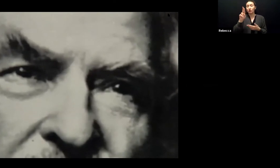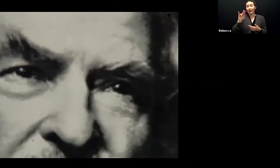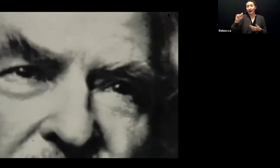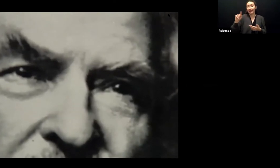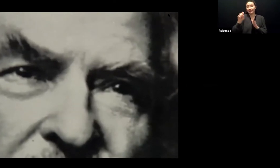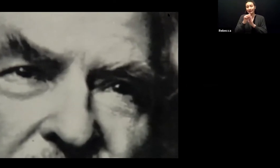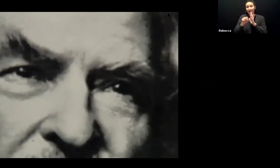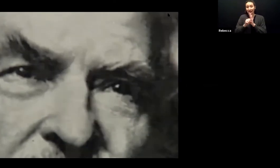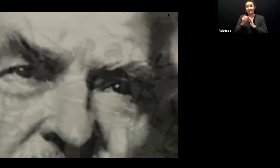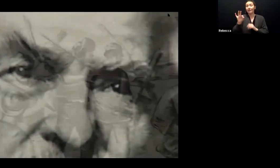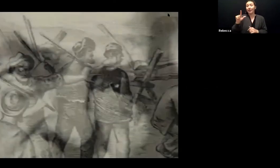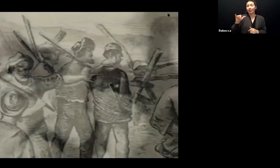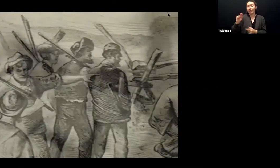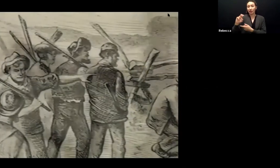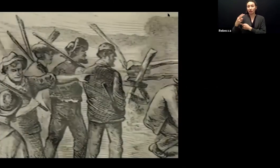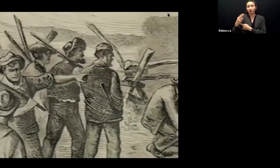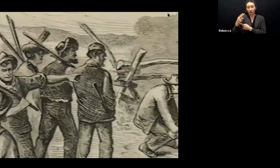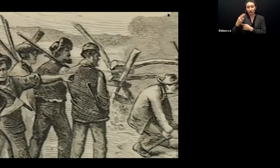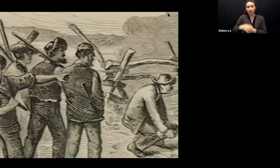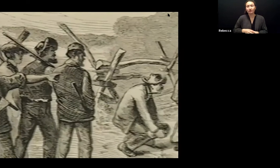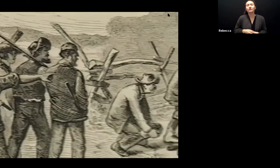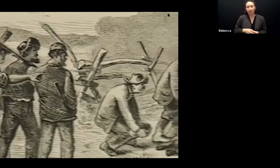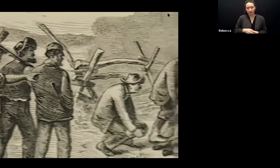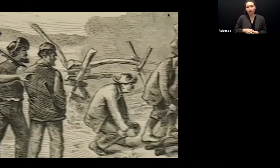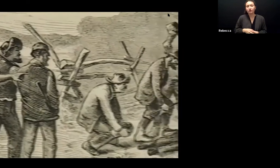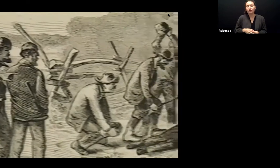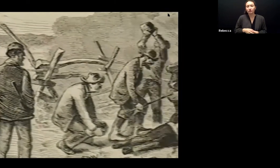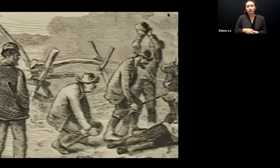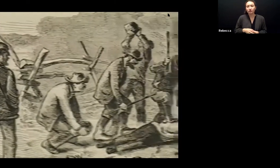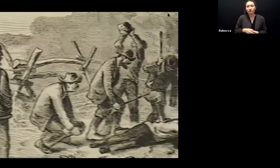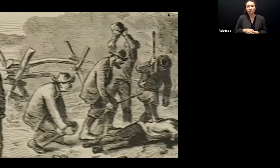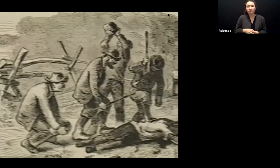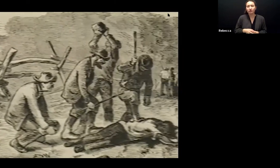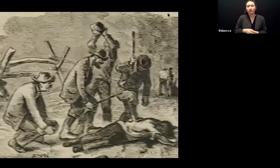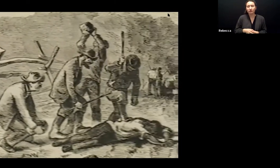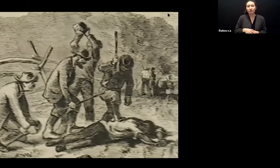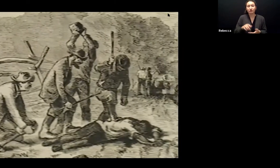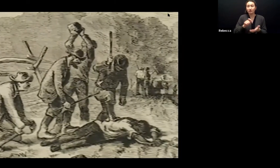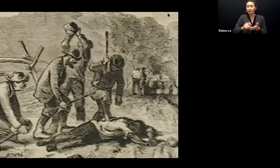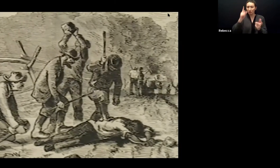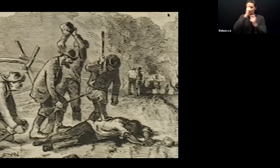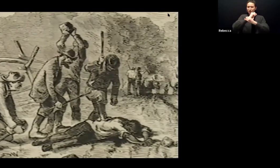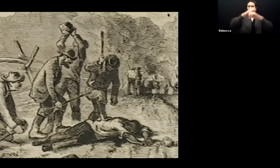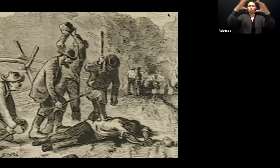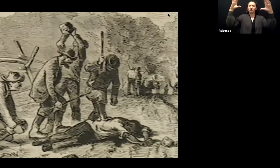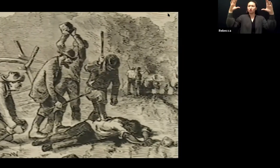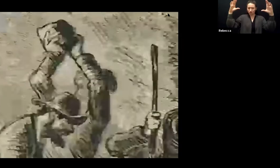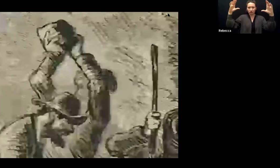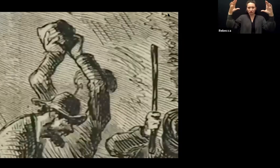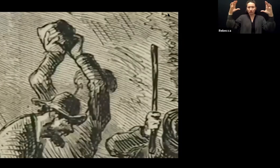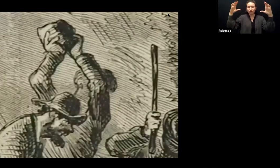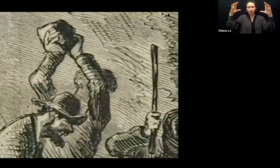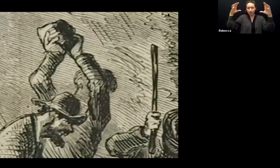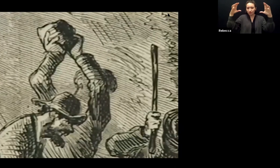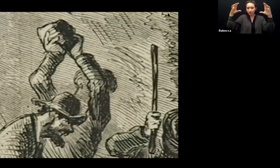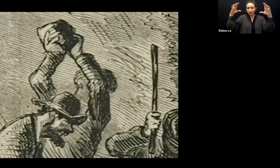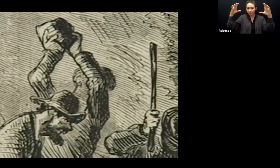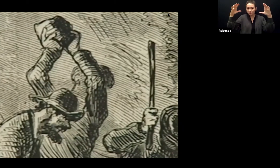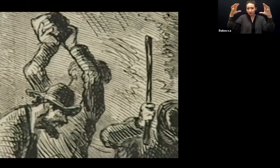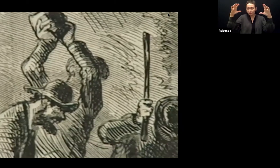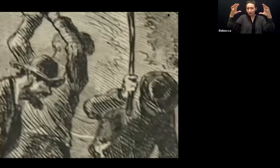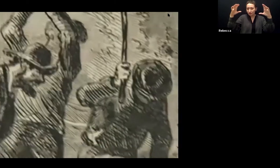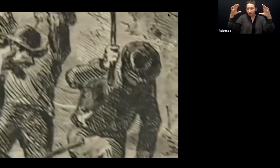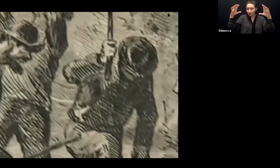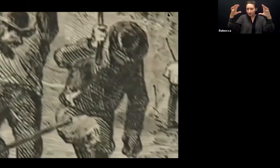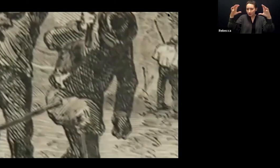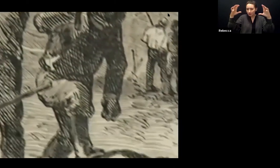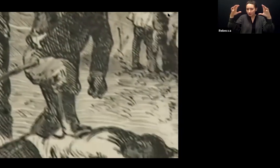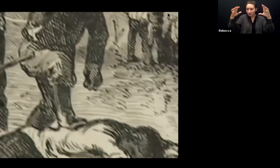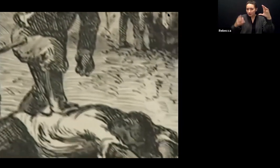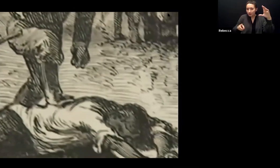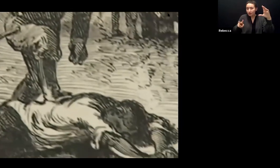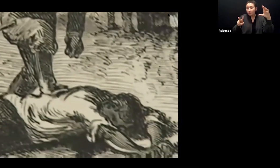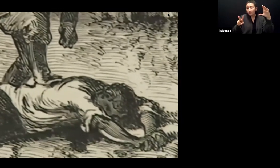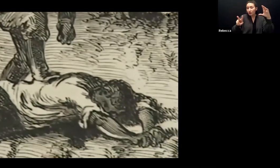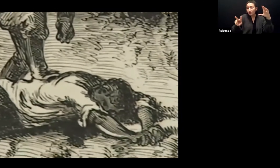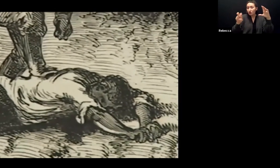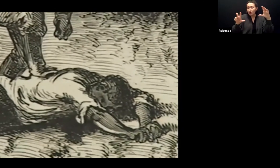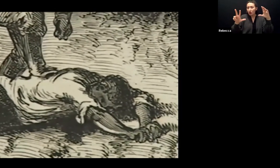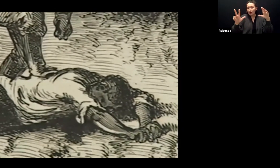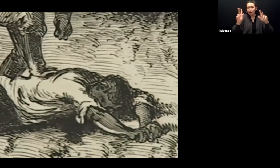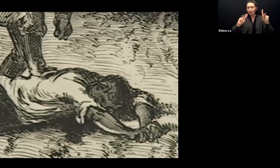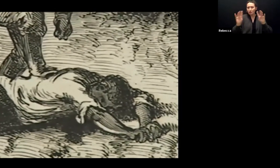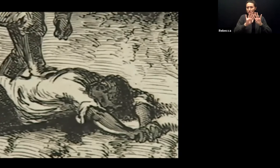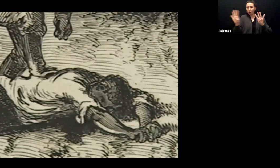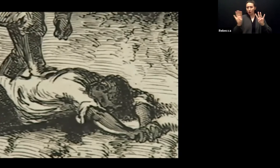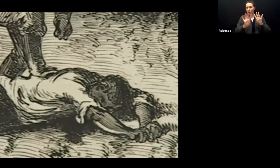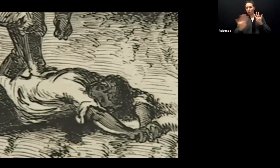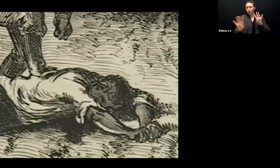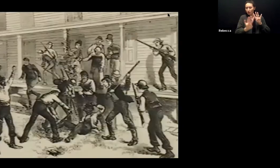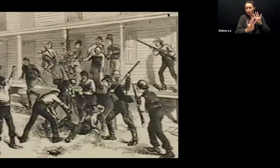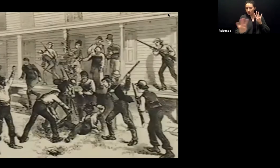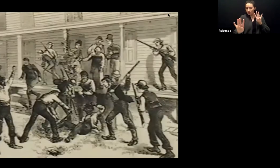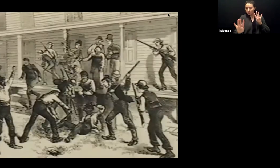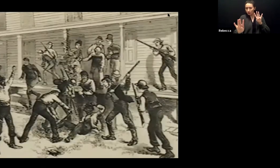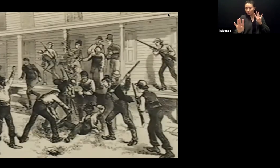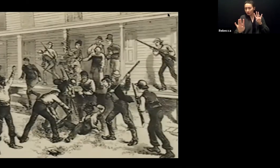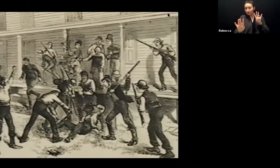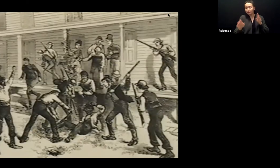they came back in and they got Abram, they beat him to death, dragged down passed out